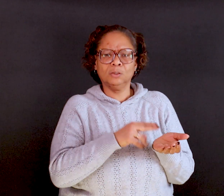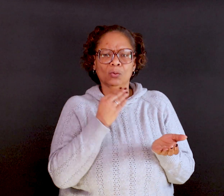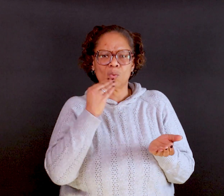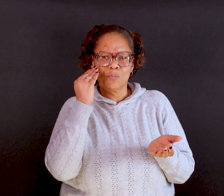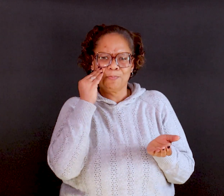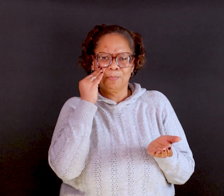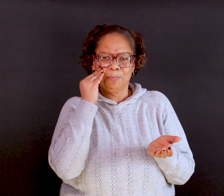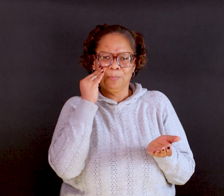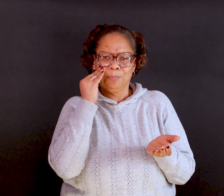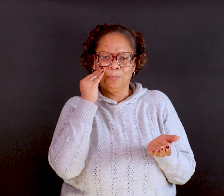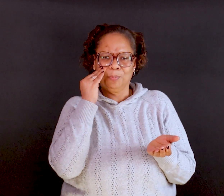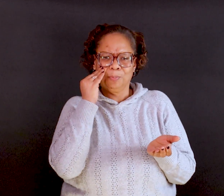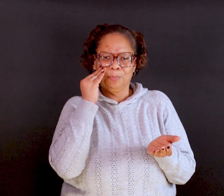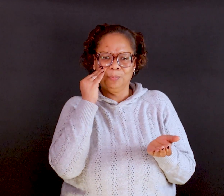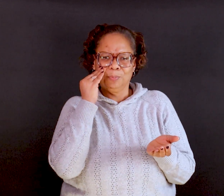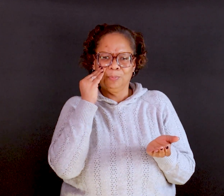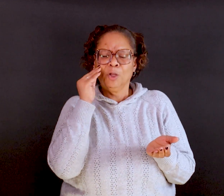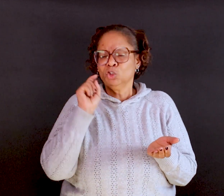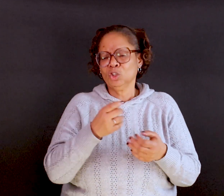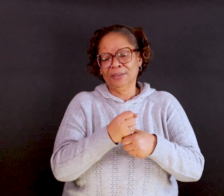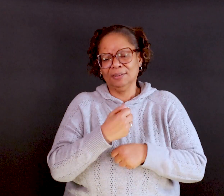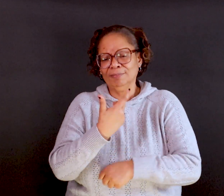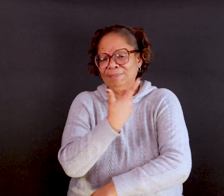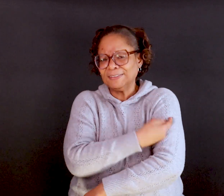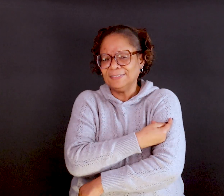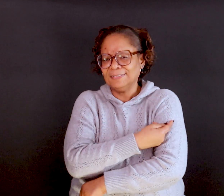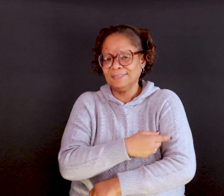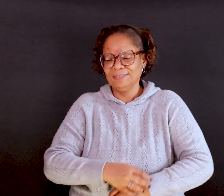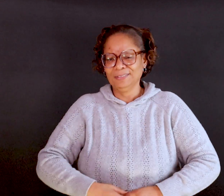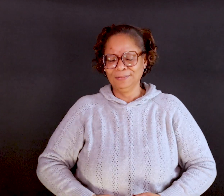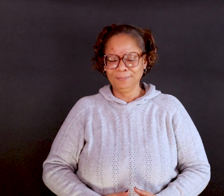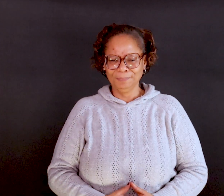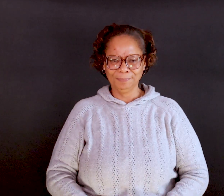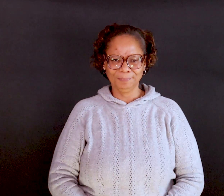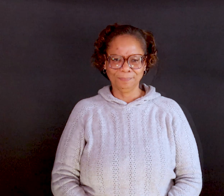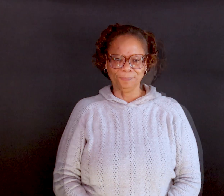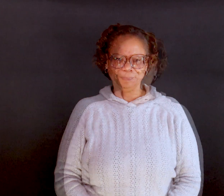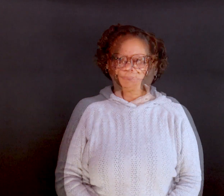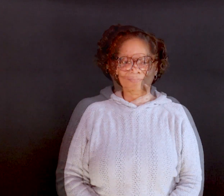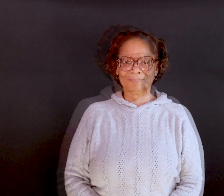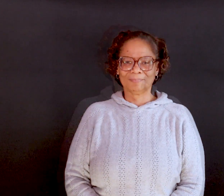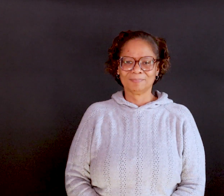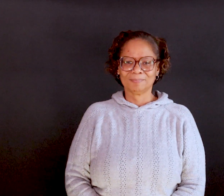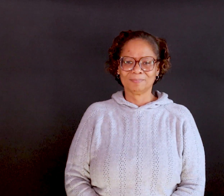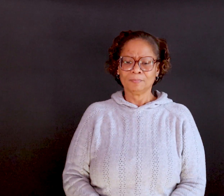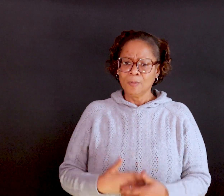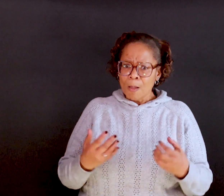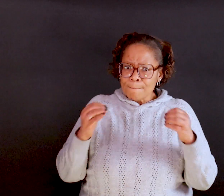or long term care setting. https://www.cdc.gov/vaccines/hcp/current-vis/rsv.html